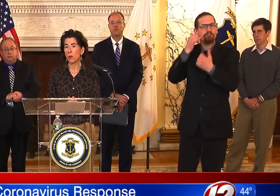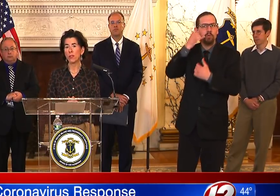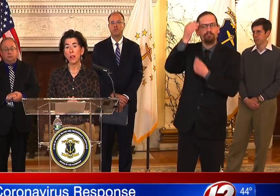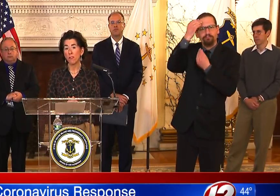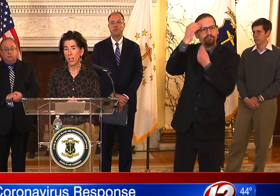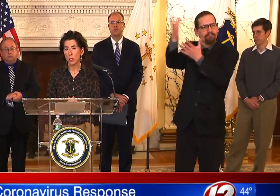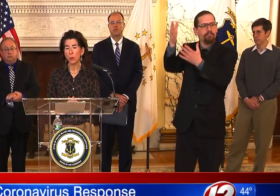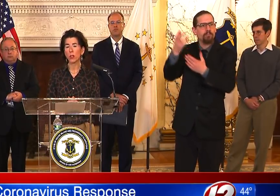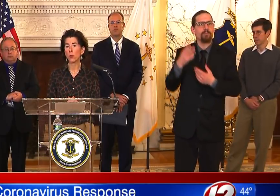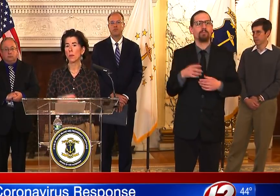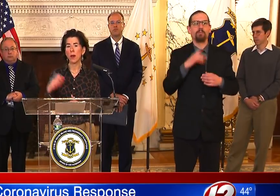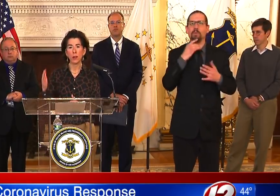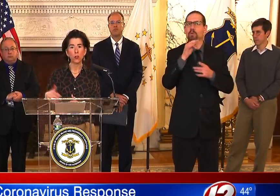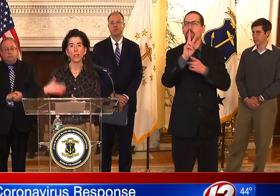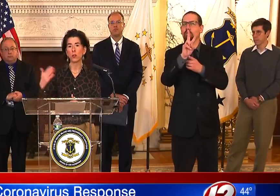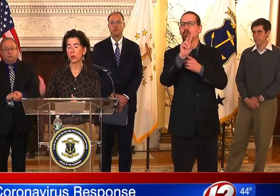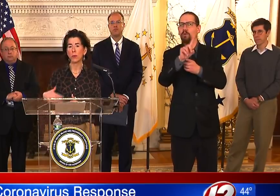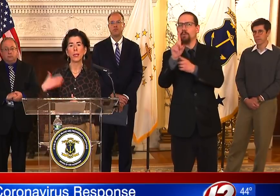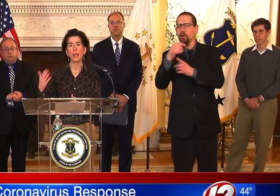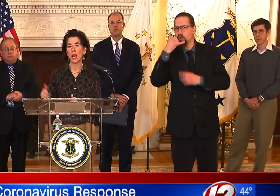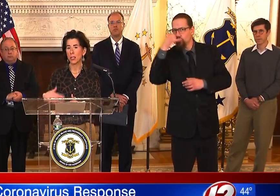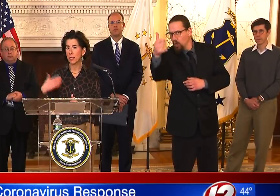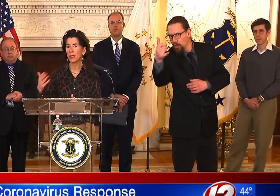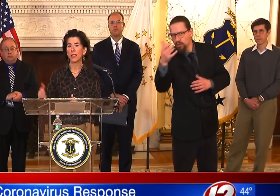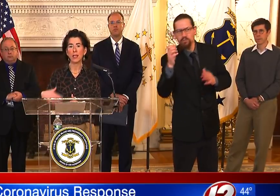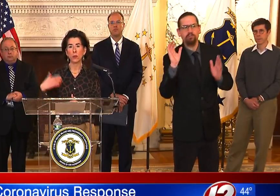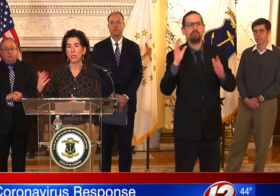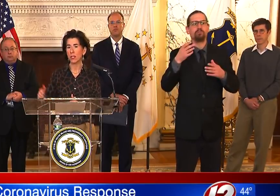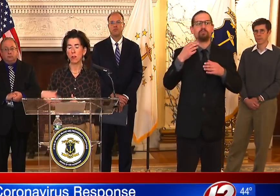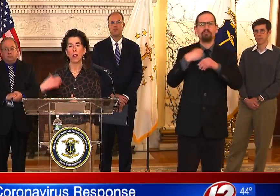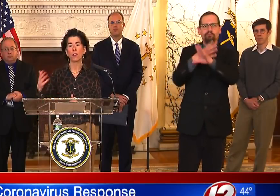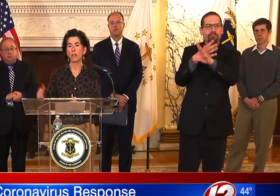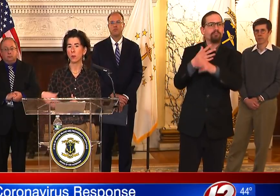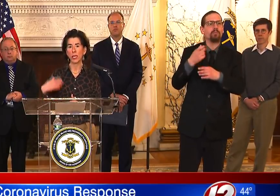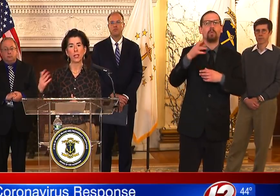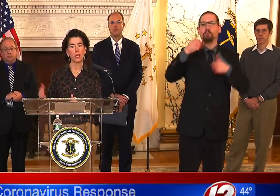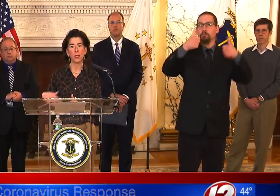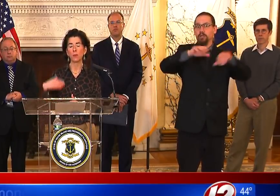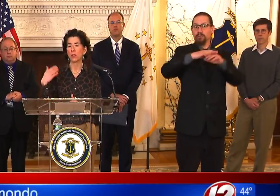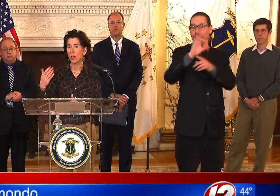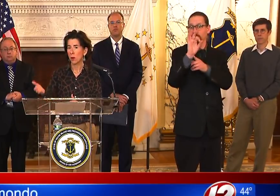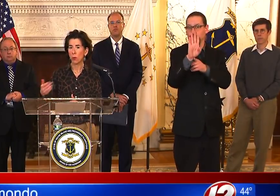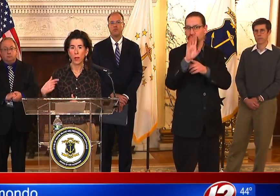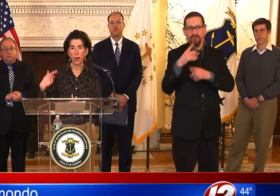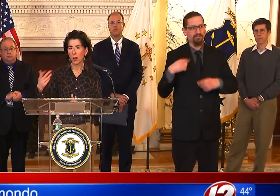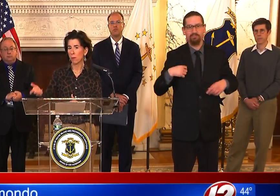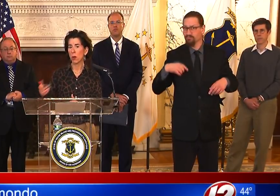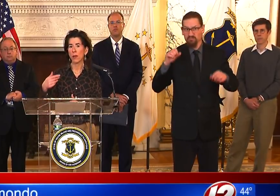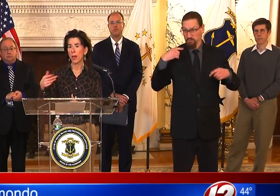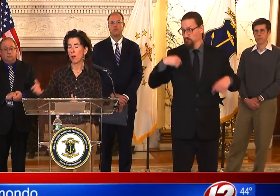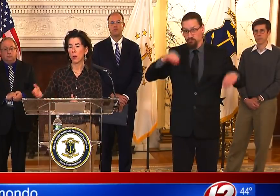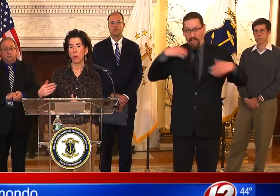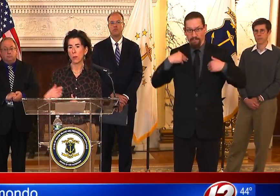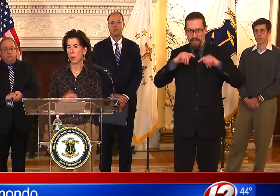YOU COULD LOG IT ONLINE. YOU CAN CALL 211.